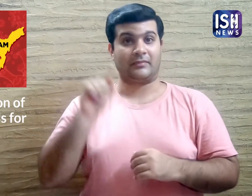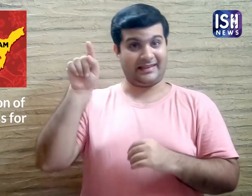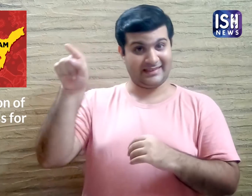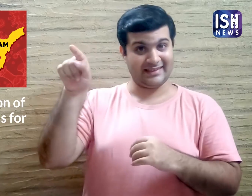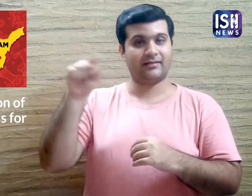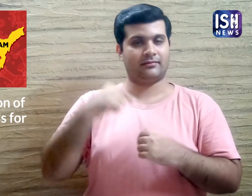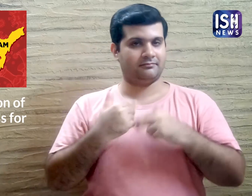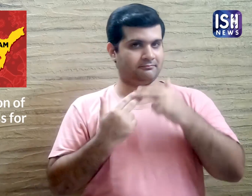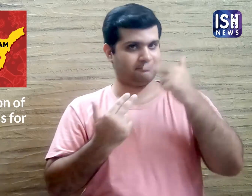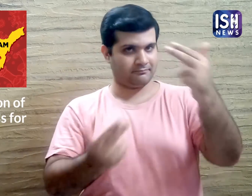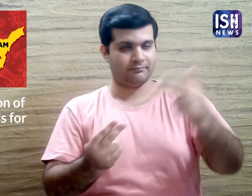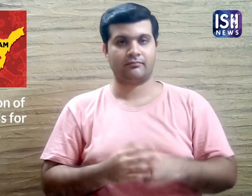Let me tell you about it.